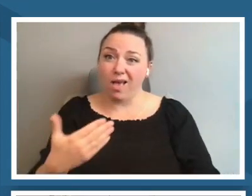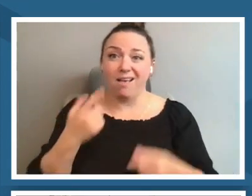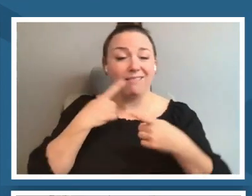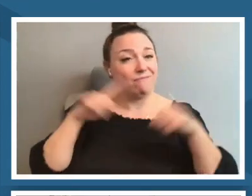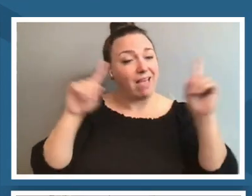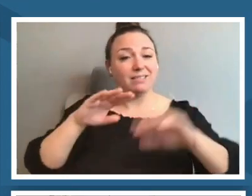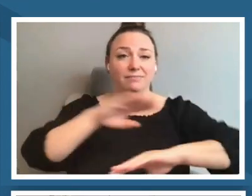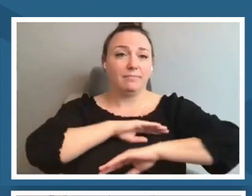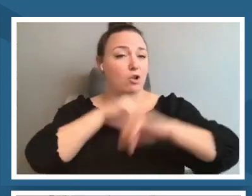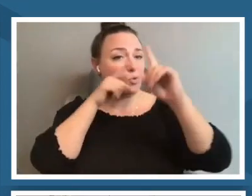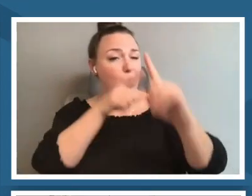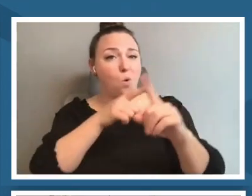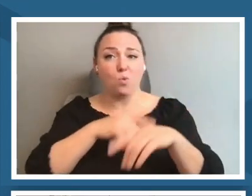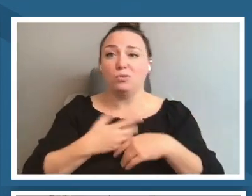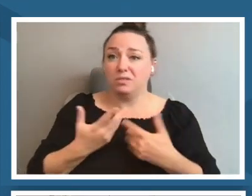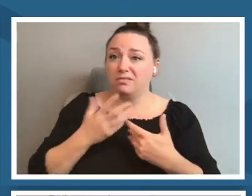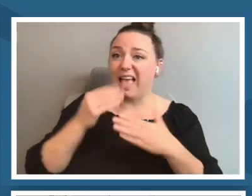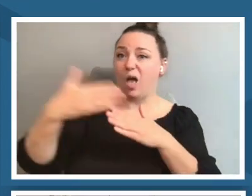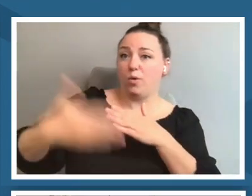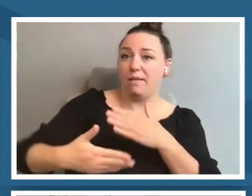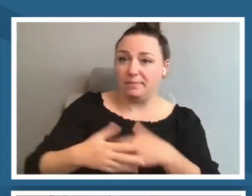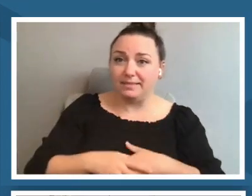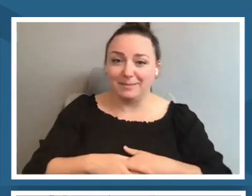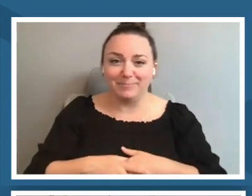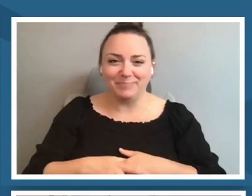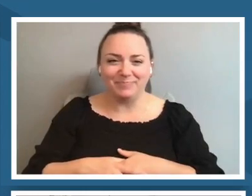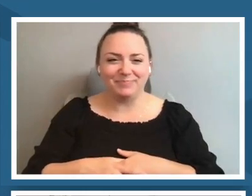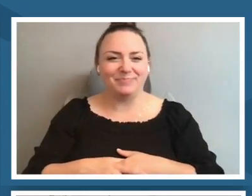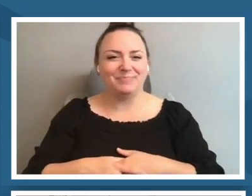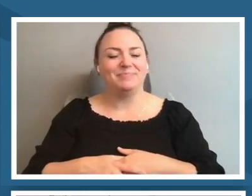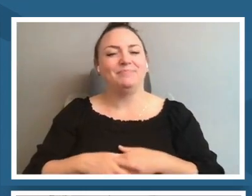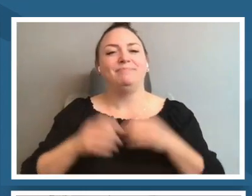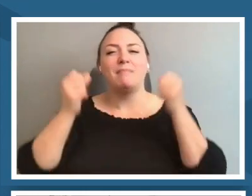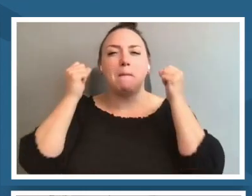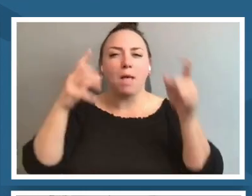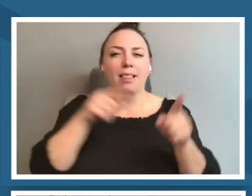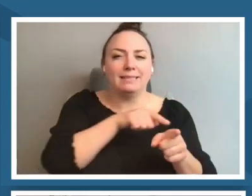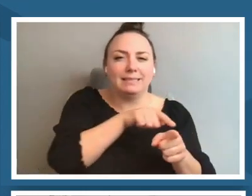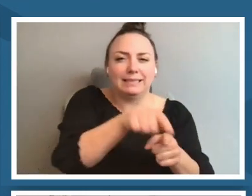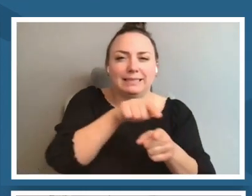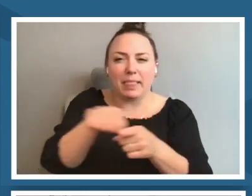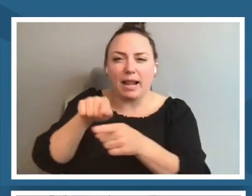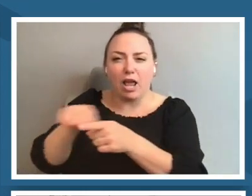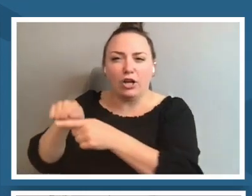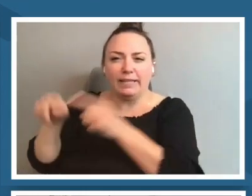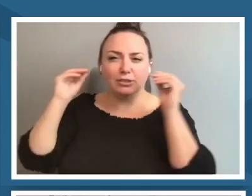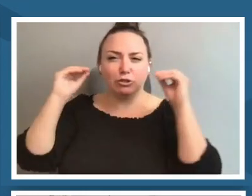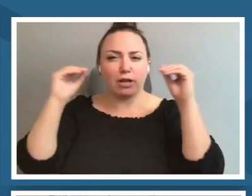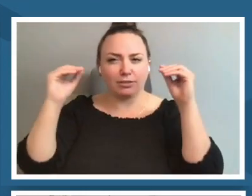objectives we are also strong on multi-disciplinary instruction because we believe that